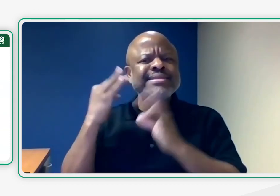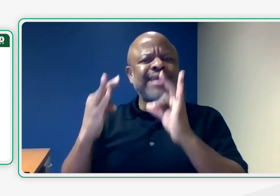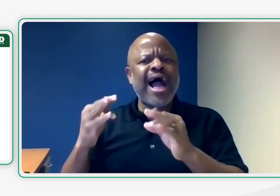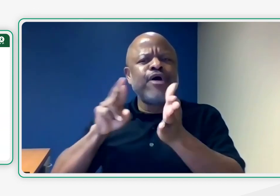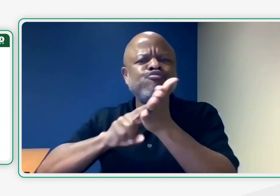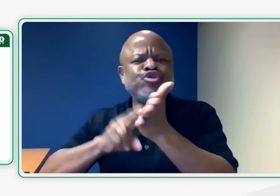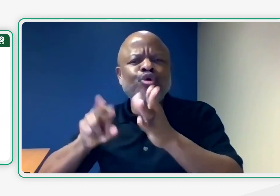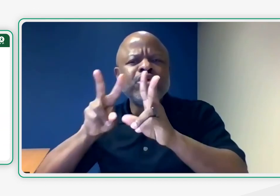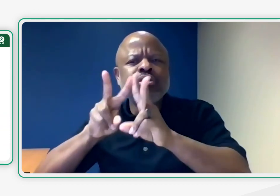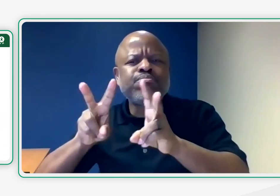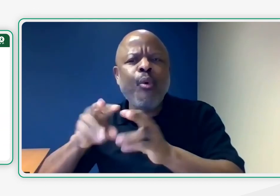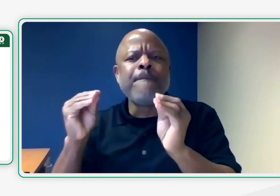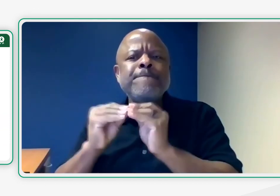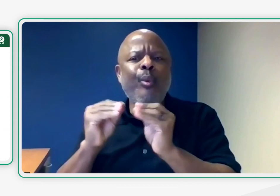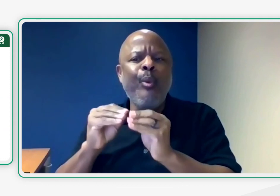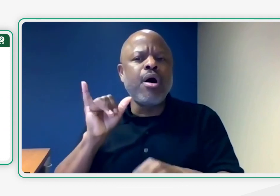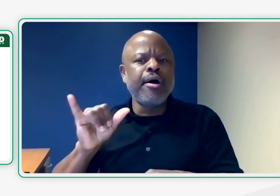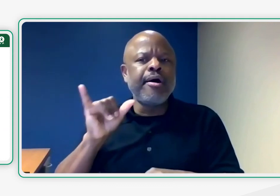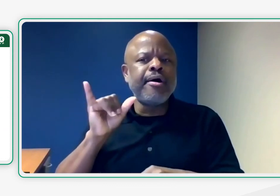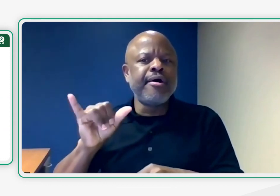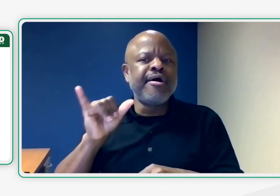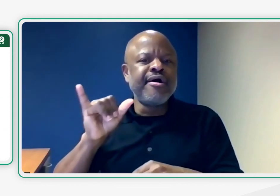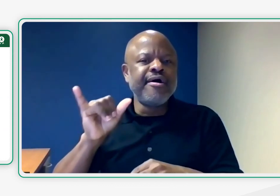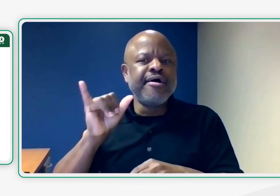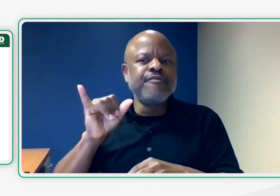think of it as a buying experience. And this was a great re-frame for me.